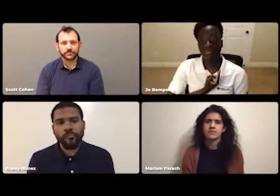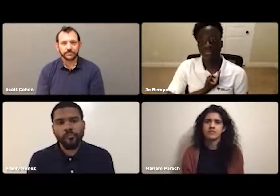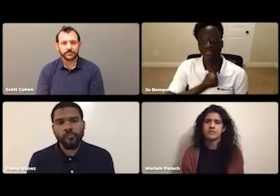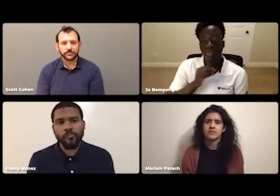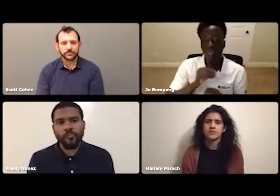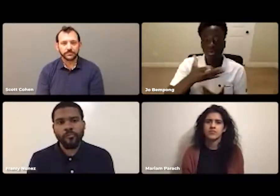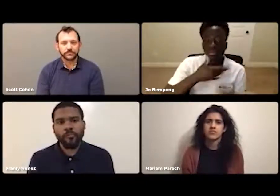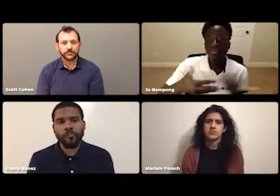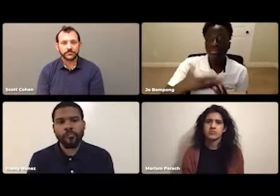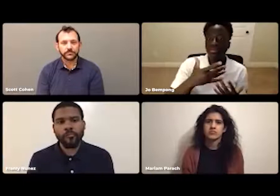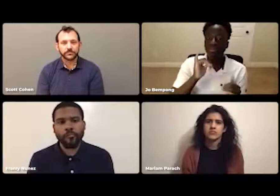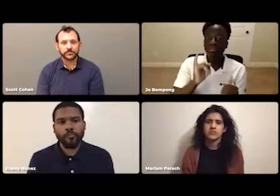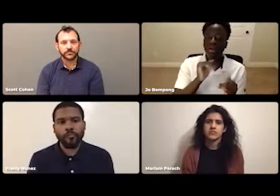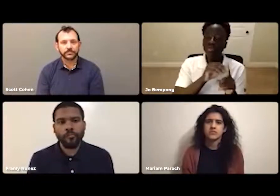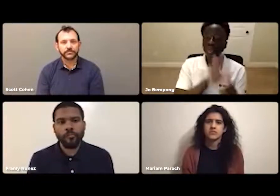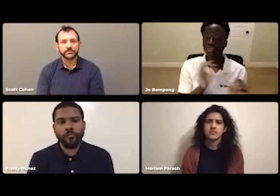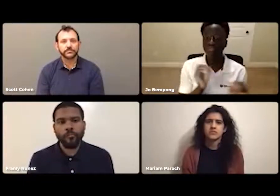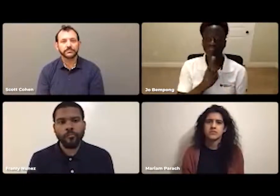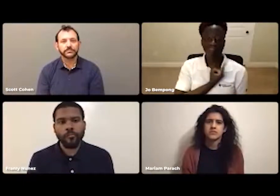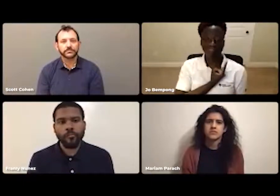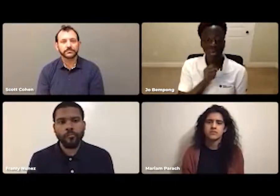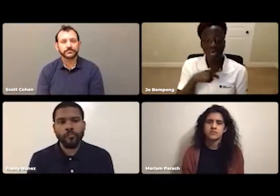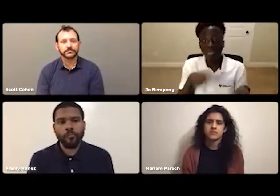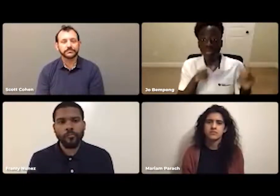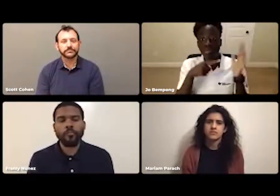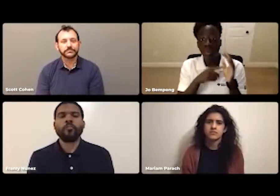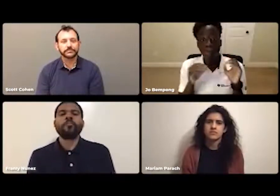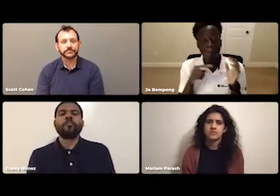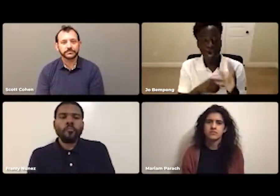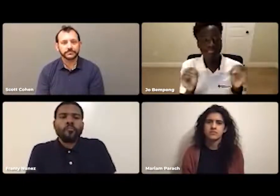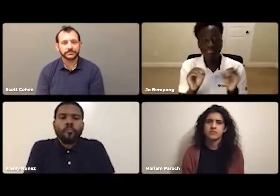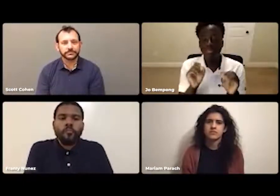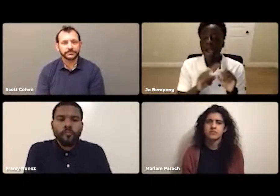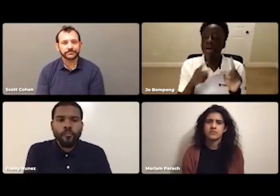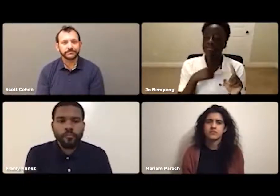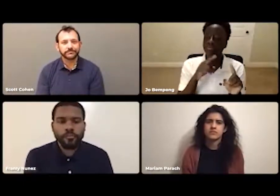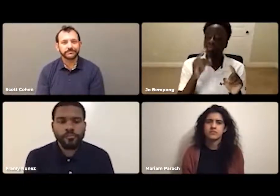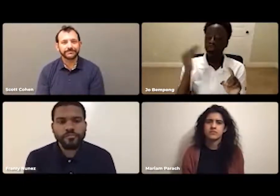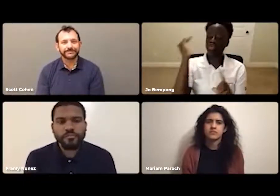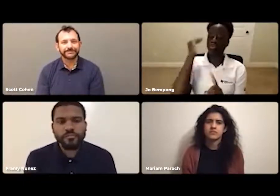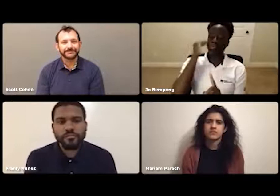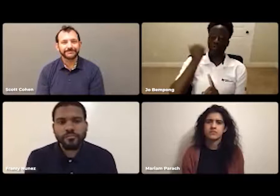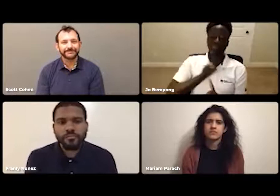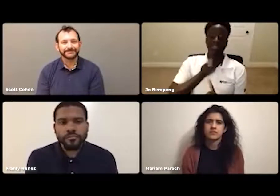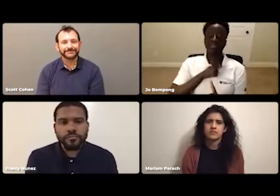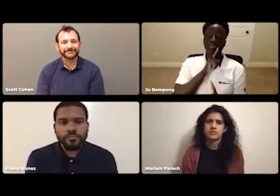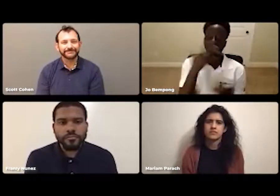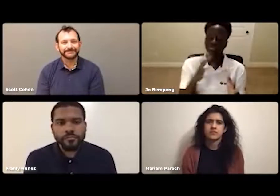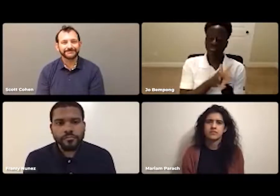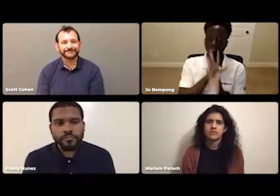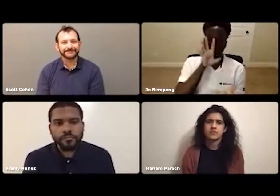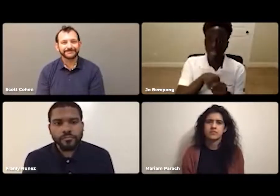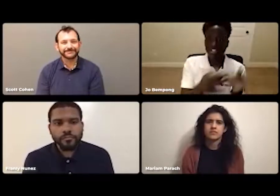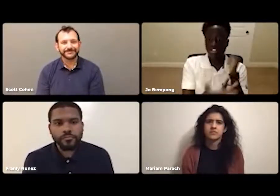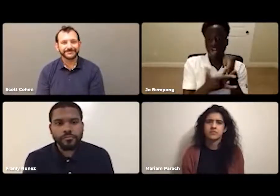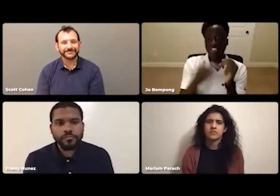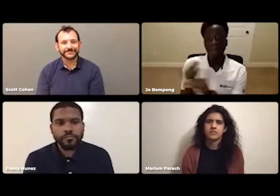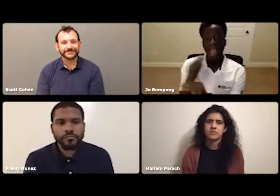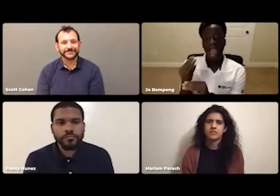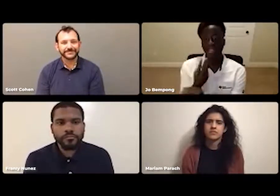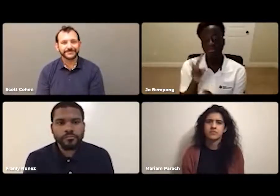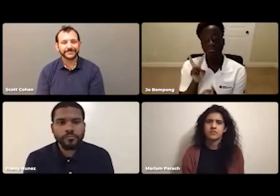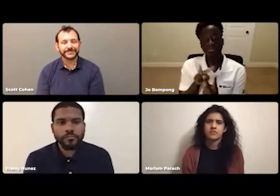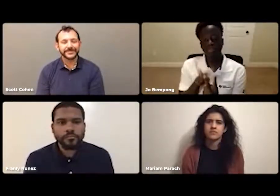So I was isolated and not exposed to others.